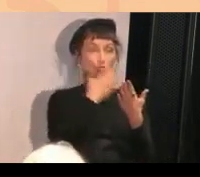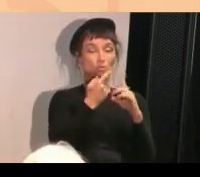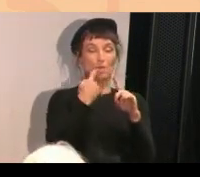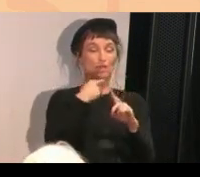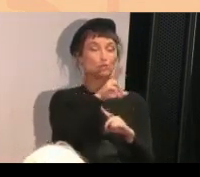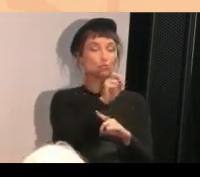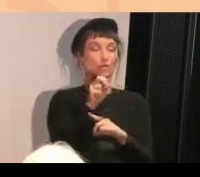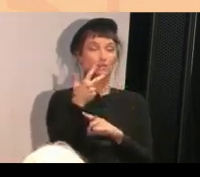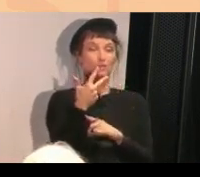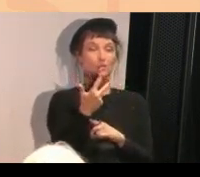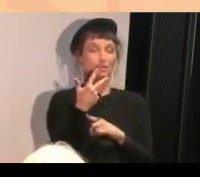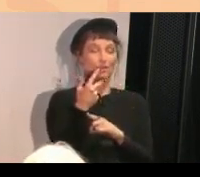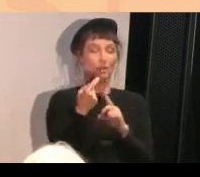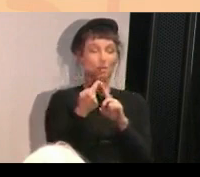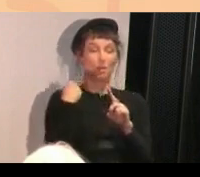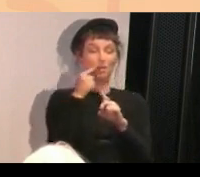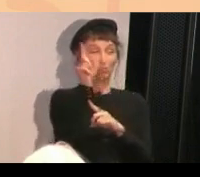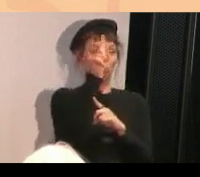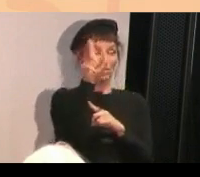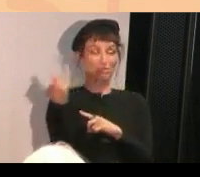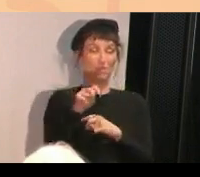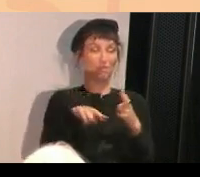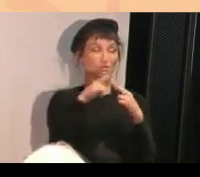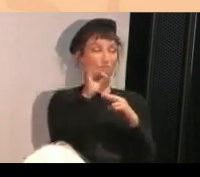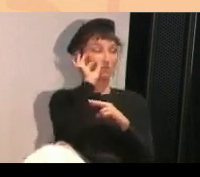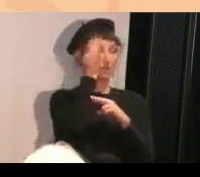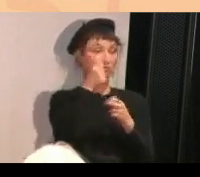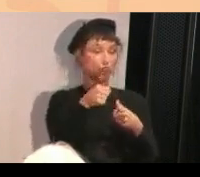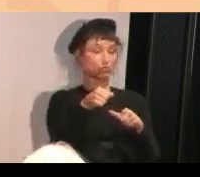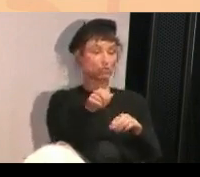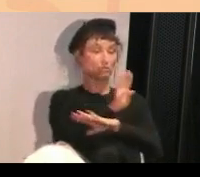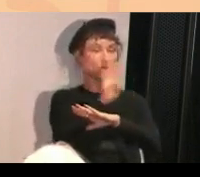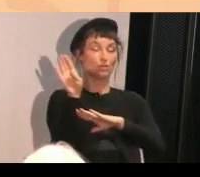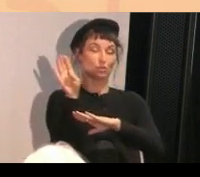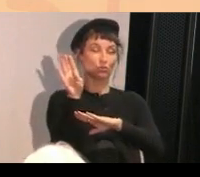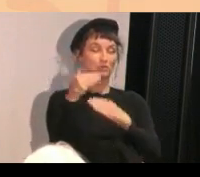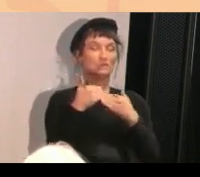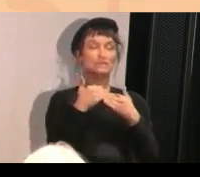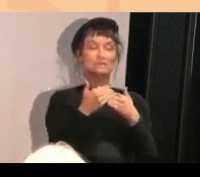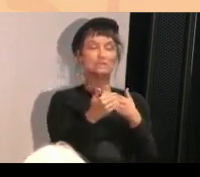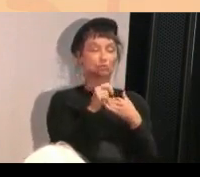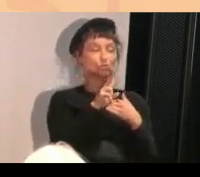and past and present members of the council's strategy panel since 2014.